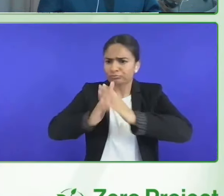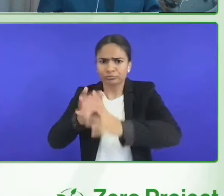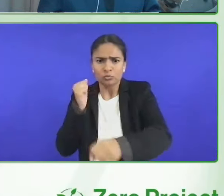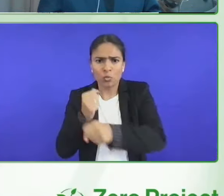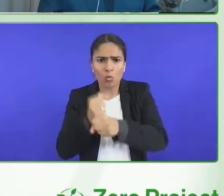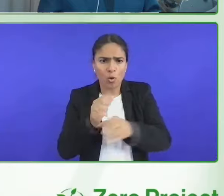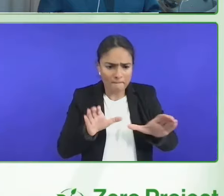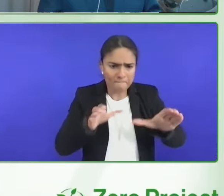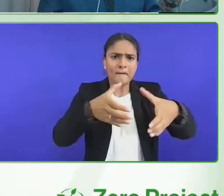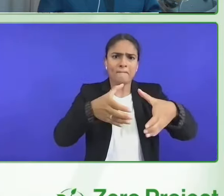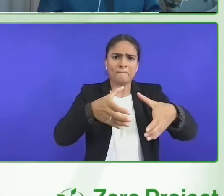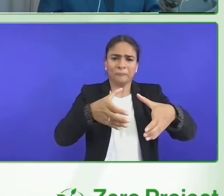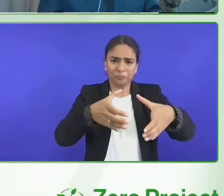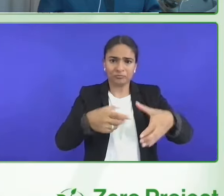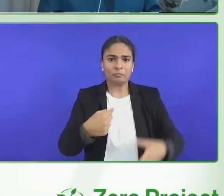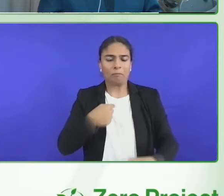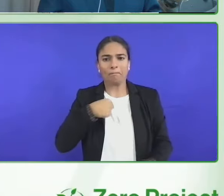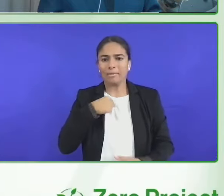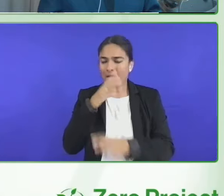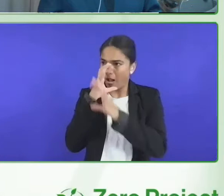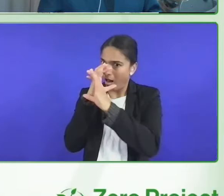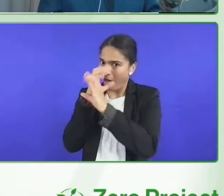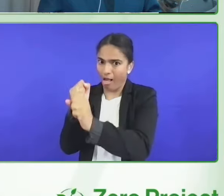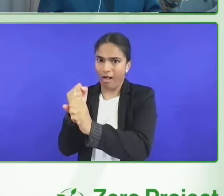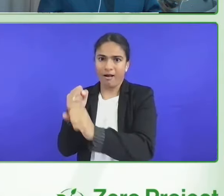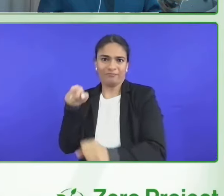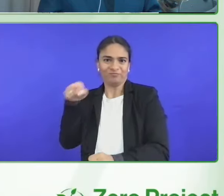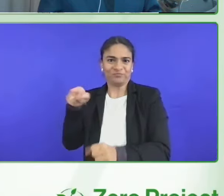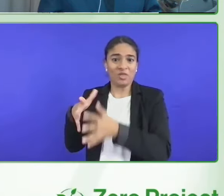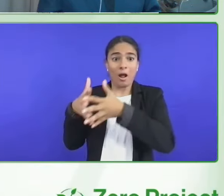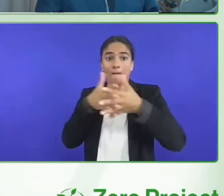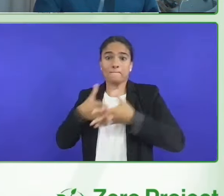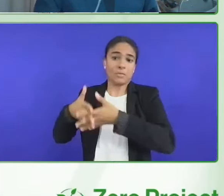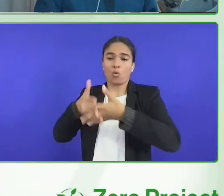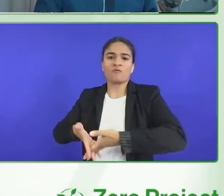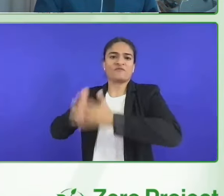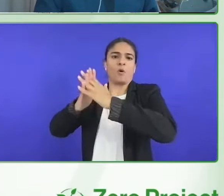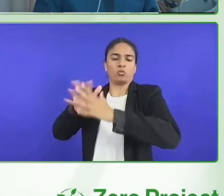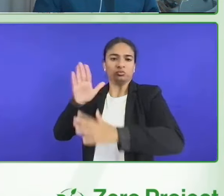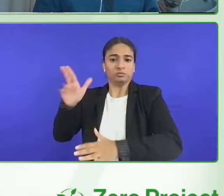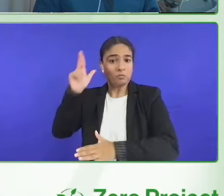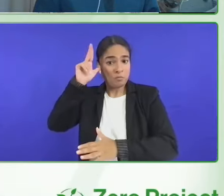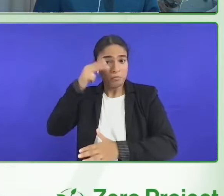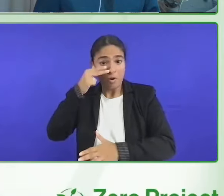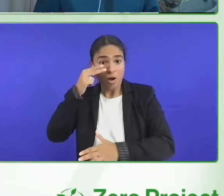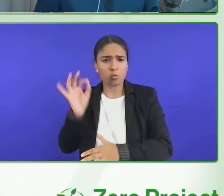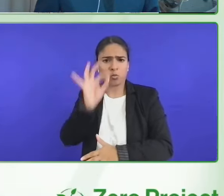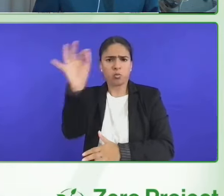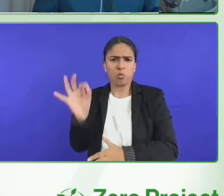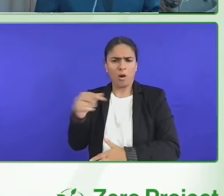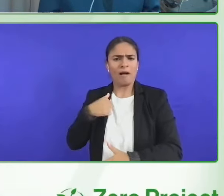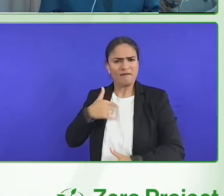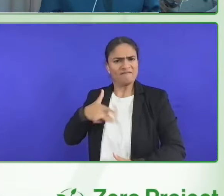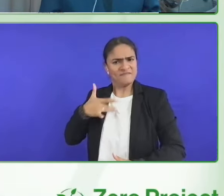which I appreciate. He is a big proponent of ensuring we include entrepreneurs with disabilities.